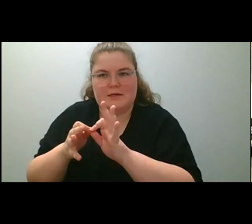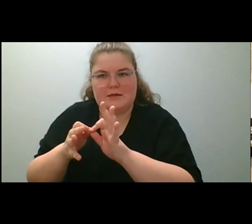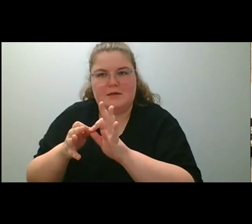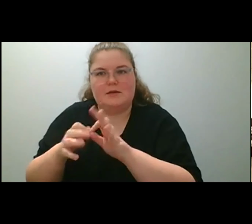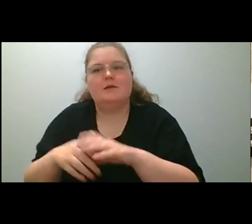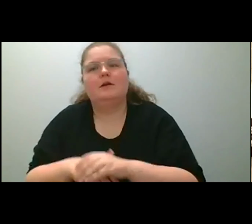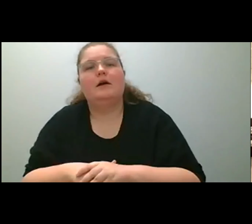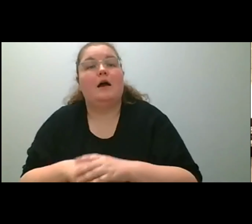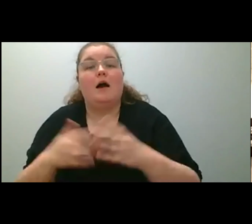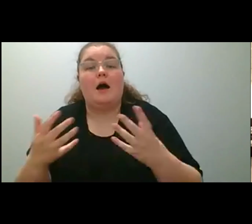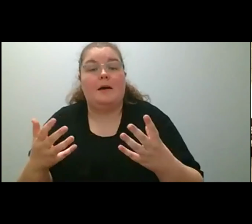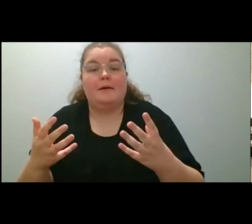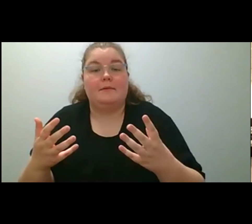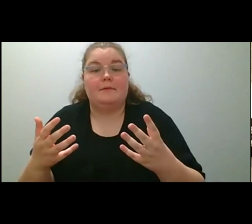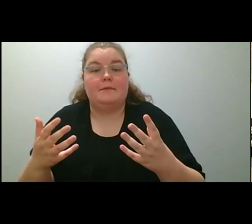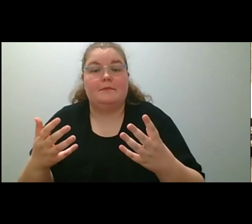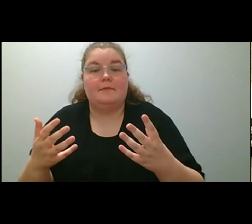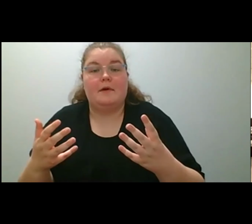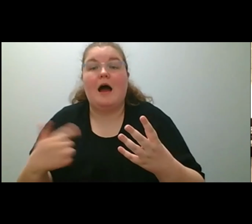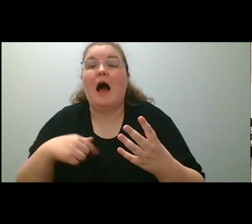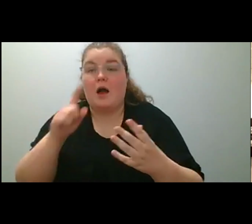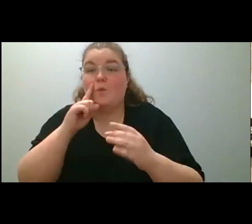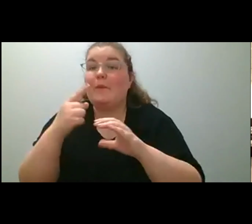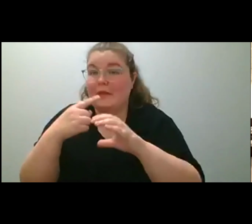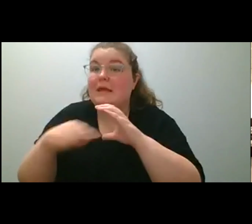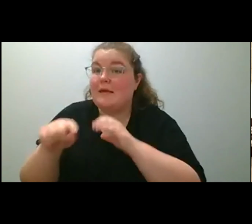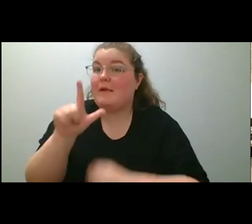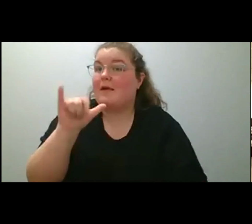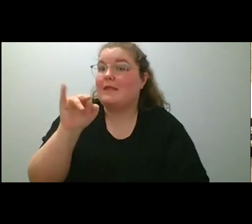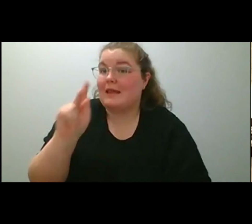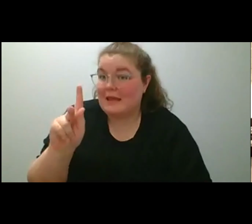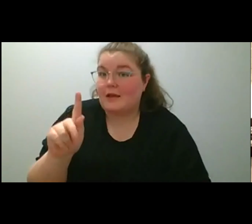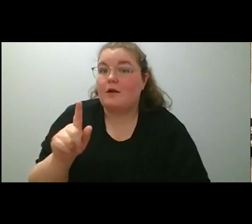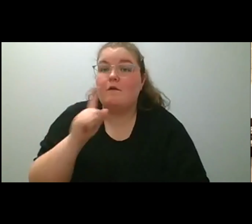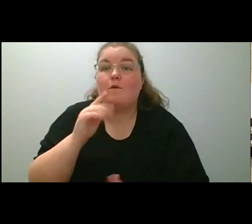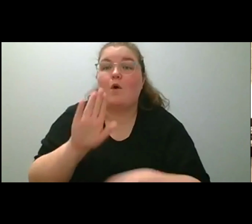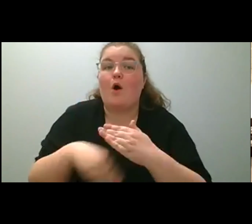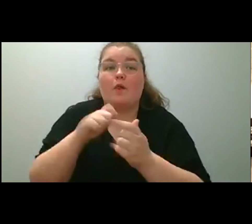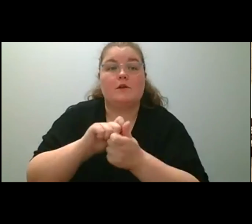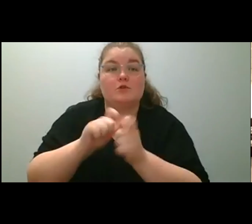And I'll send out that email within, you know before the end of the afternoon.